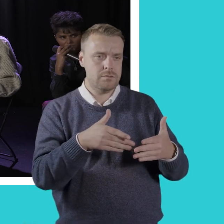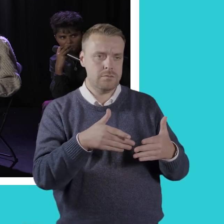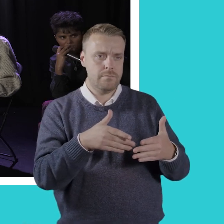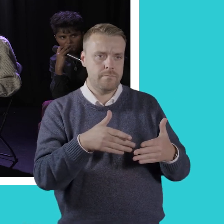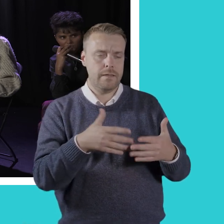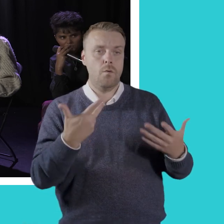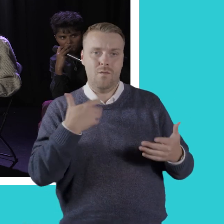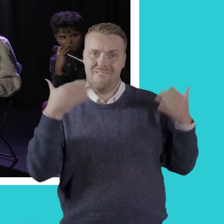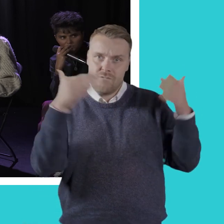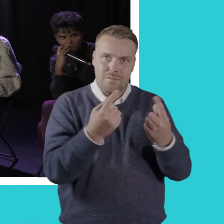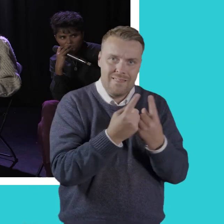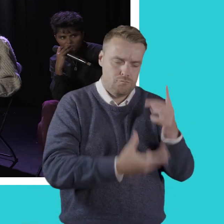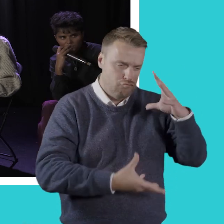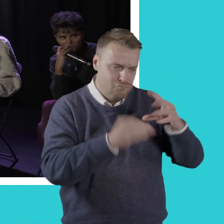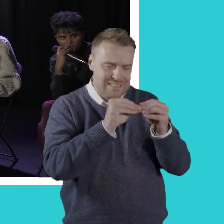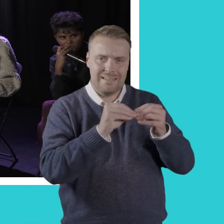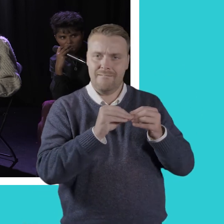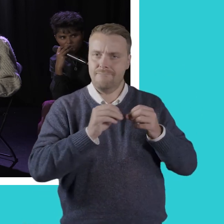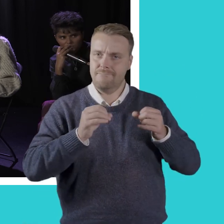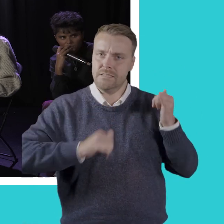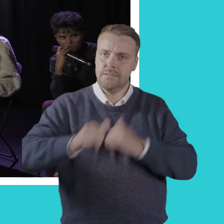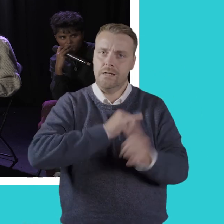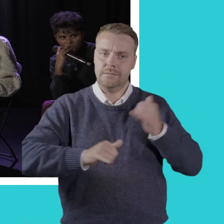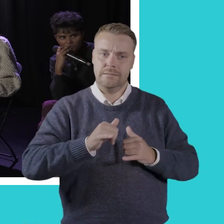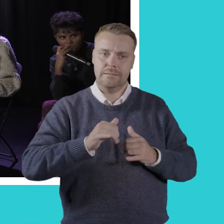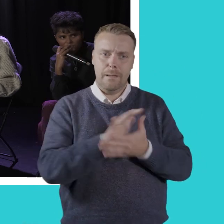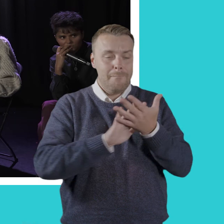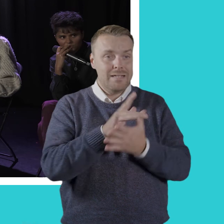that create a system that people can actually be okay in and can be mentally healthy in.